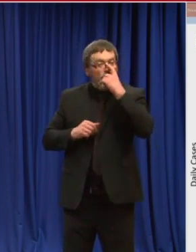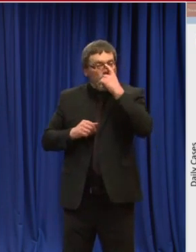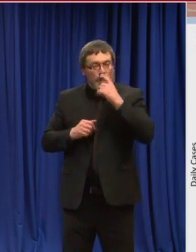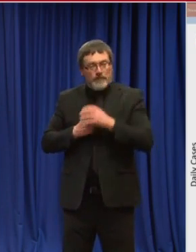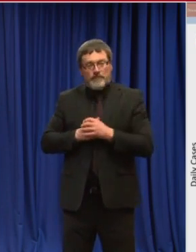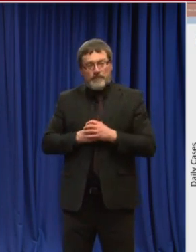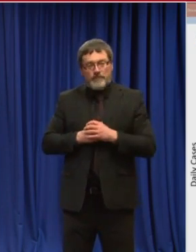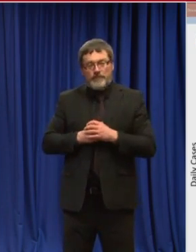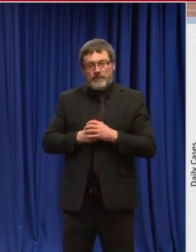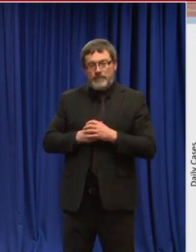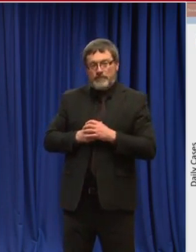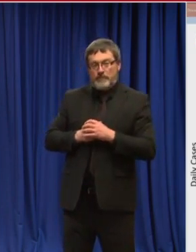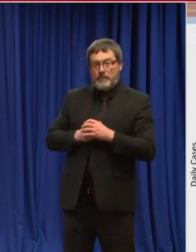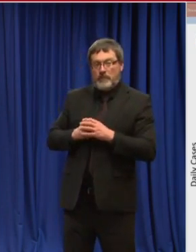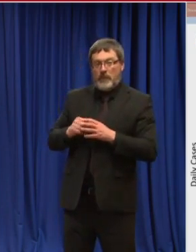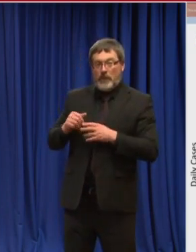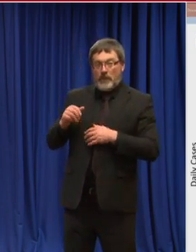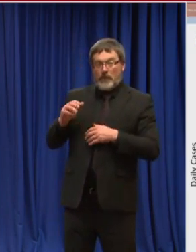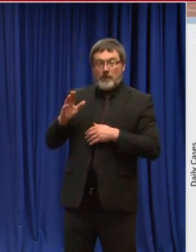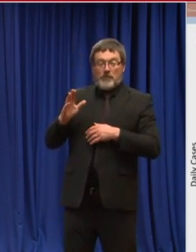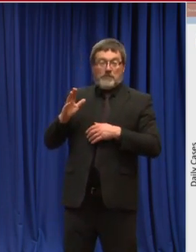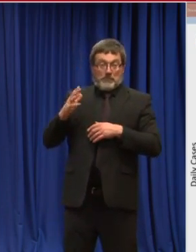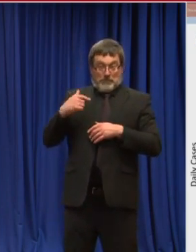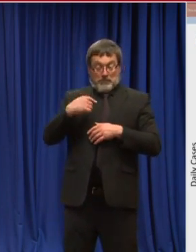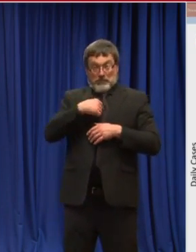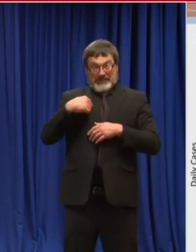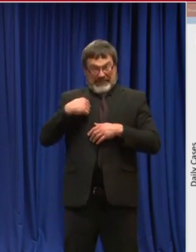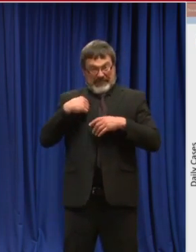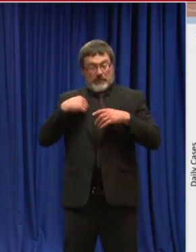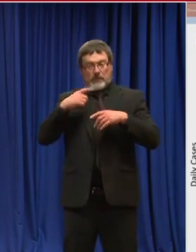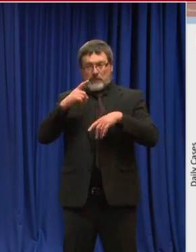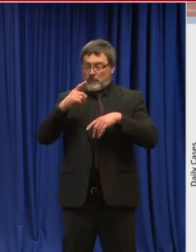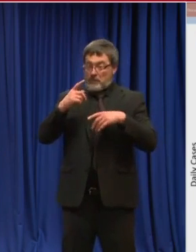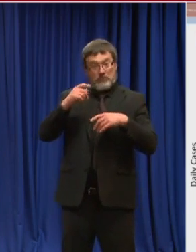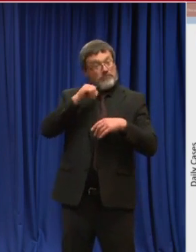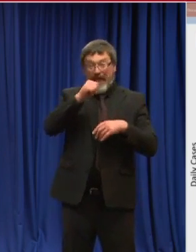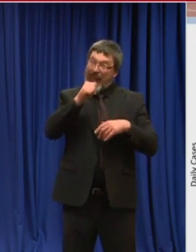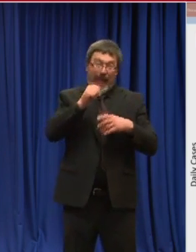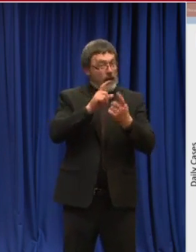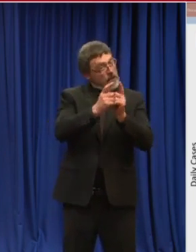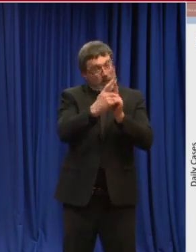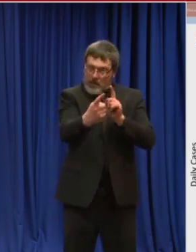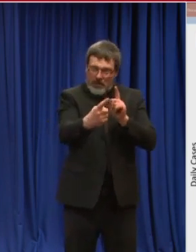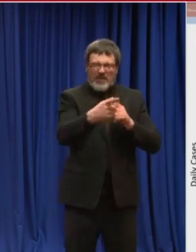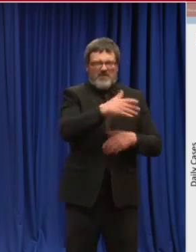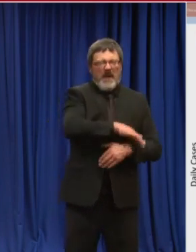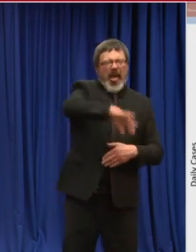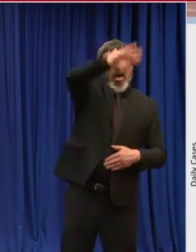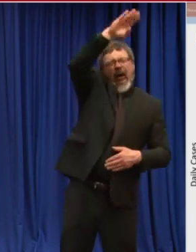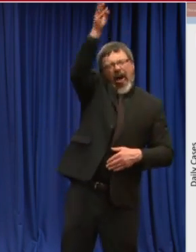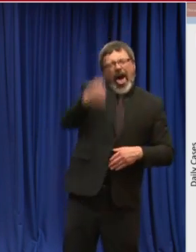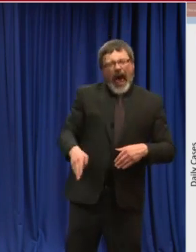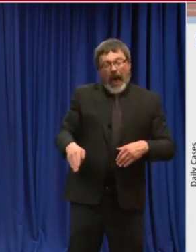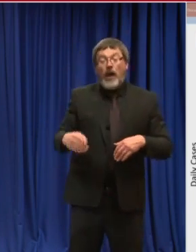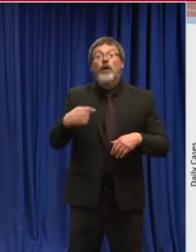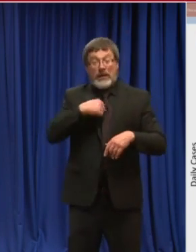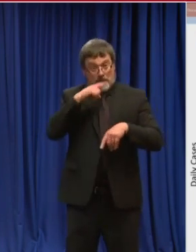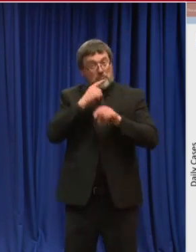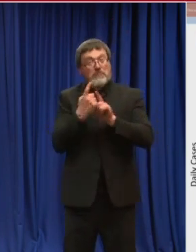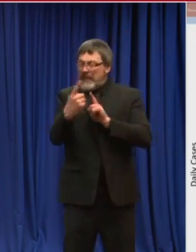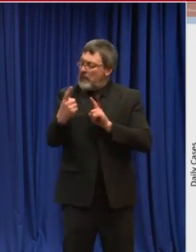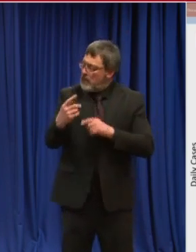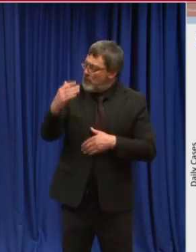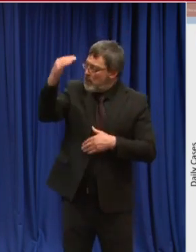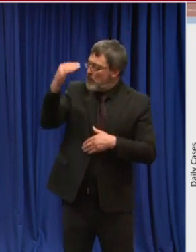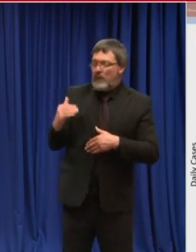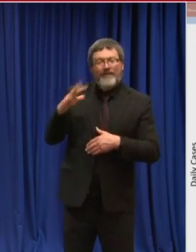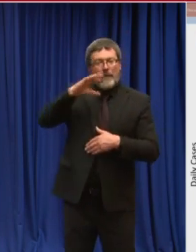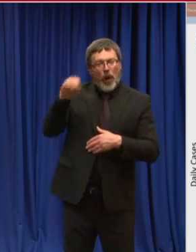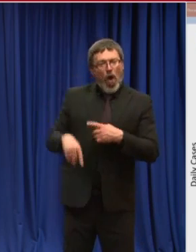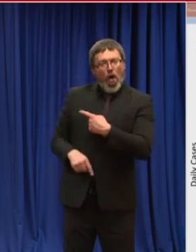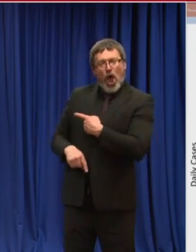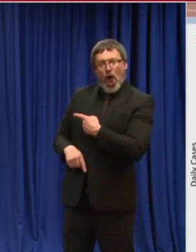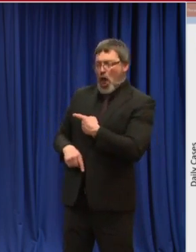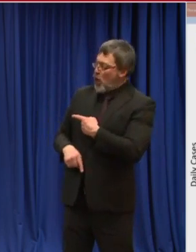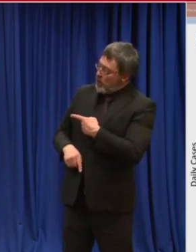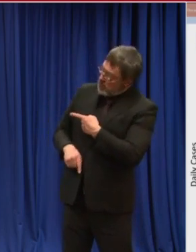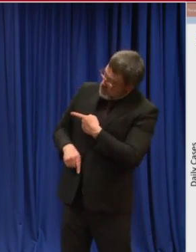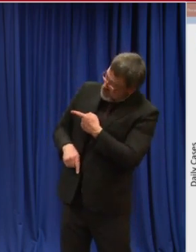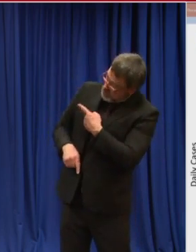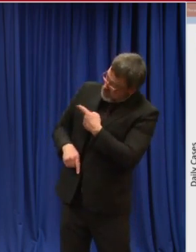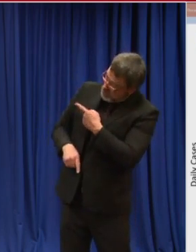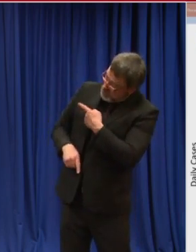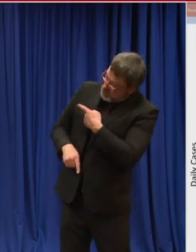NOW JUST A QUICK MENTION ABOUT RELAXING OUR SOCIAL DISTANCING IF WE ARE SUCCESSFUL AT CONTROLLING THE OUTBREAK OR EVEN SUPPRESSING THE OUTBREAK THERE WILL COME A TIME WHERE WE WILL